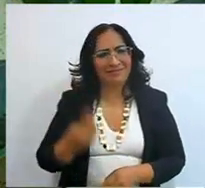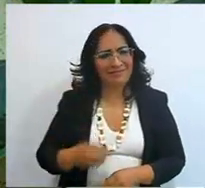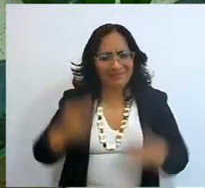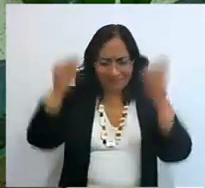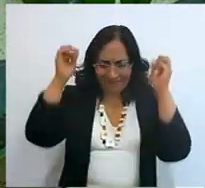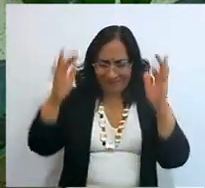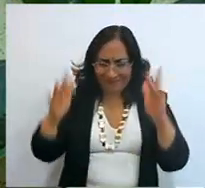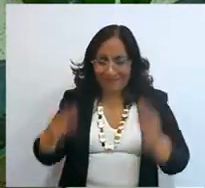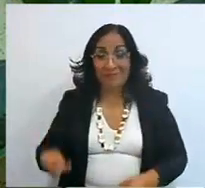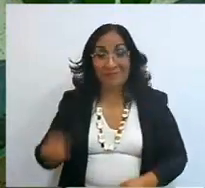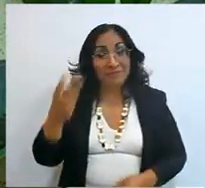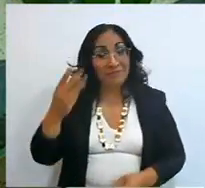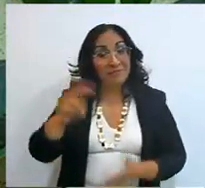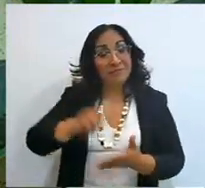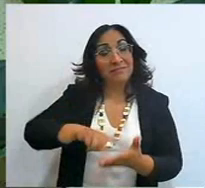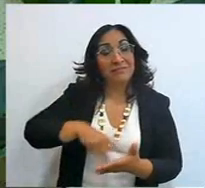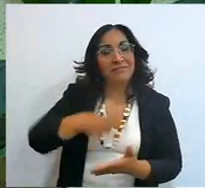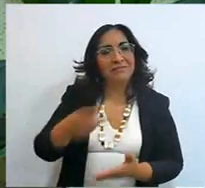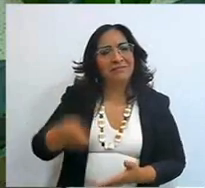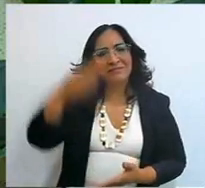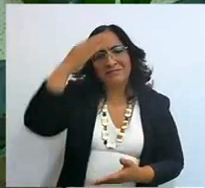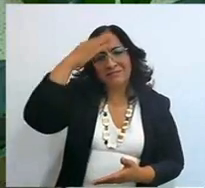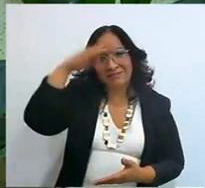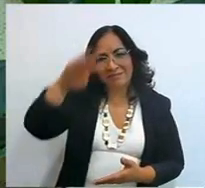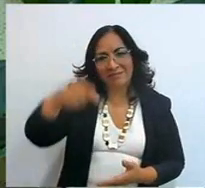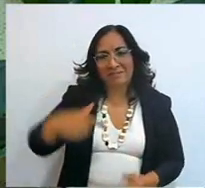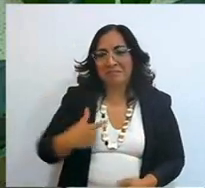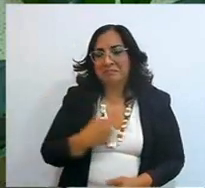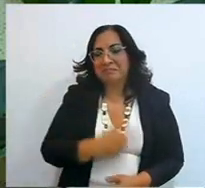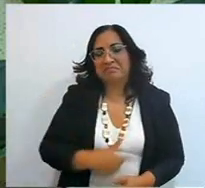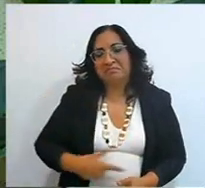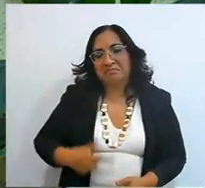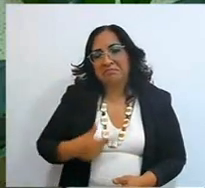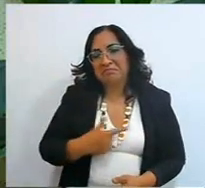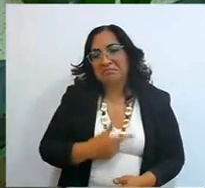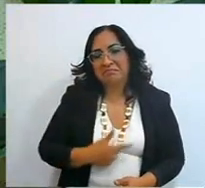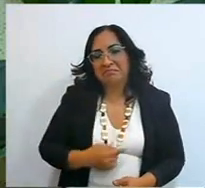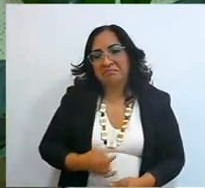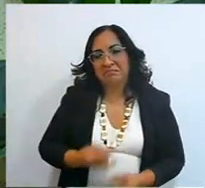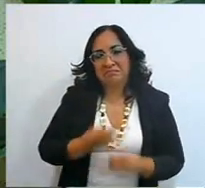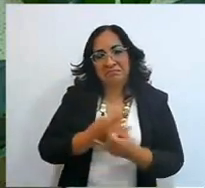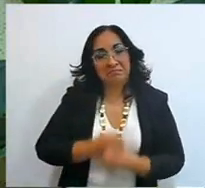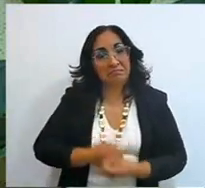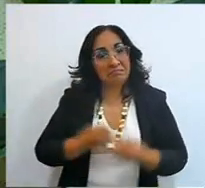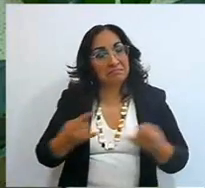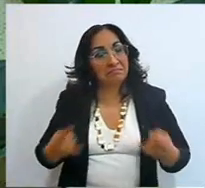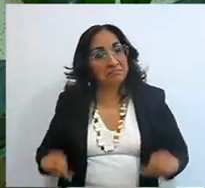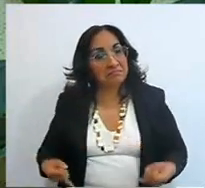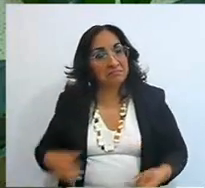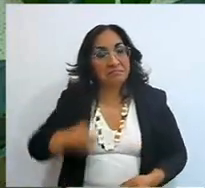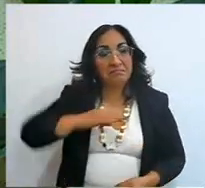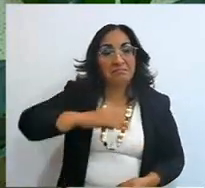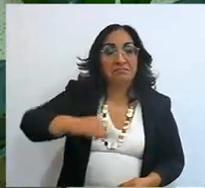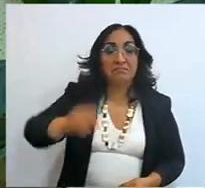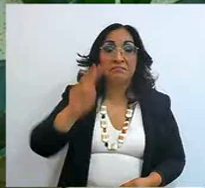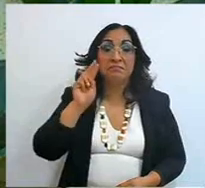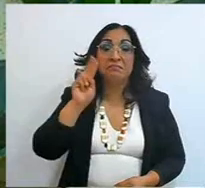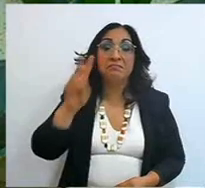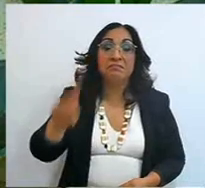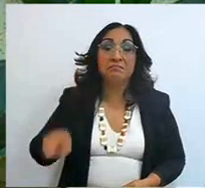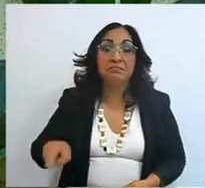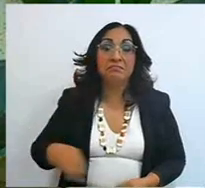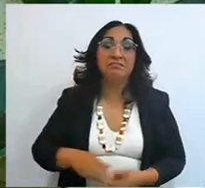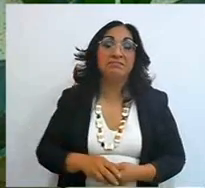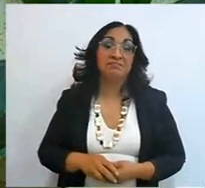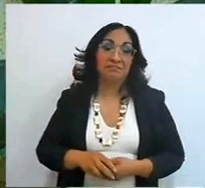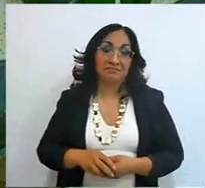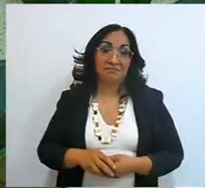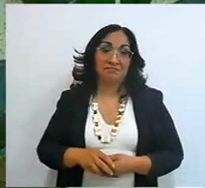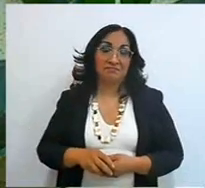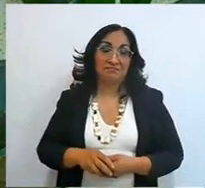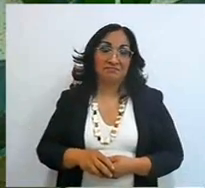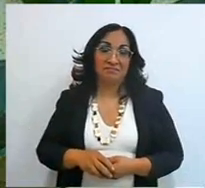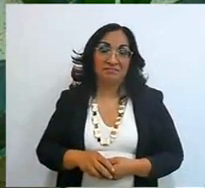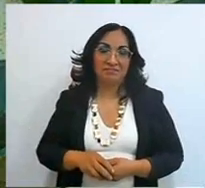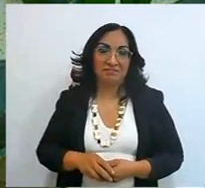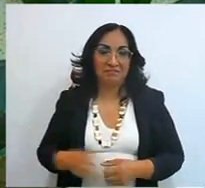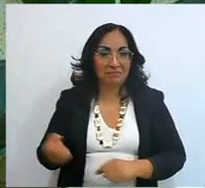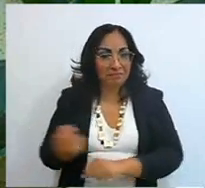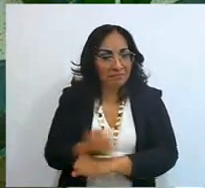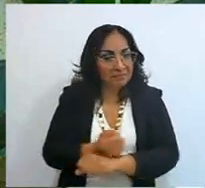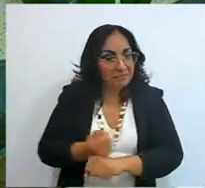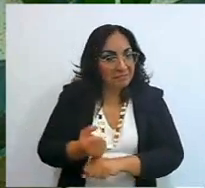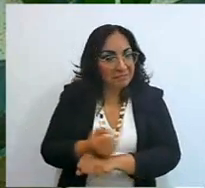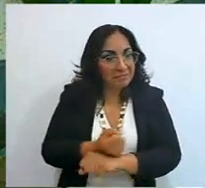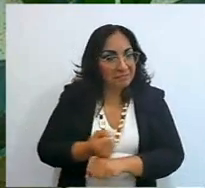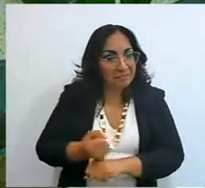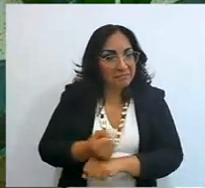you know what? if someone likes the story, he can check and see the gore that there was,